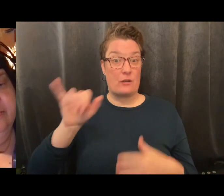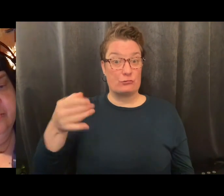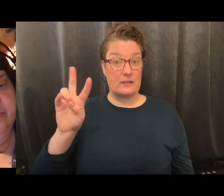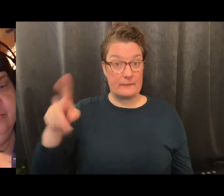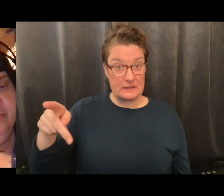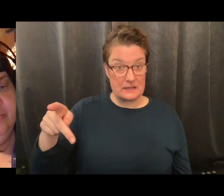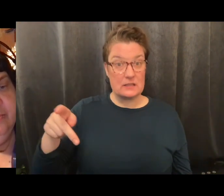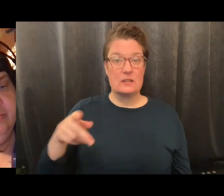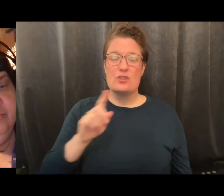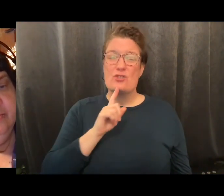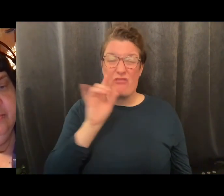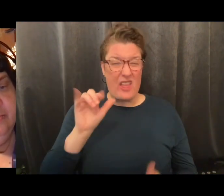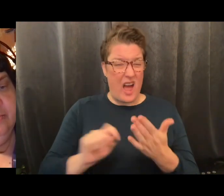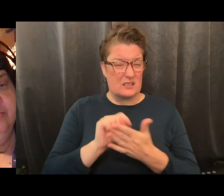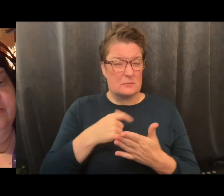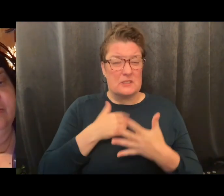I was just like, I have to do something.